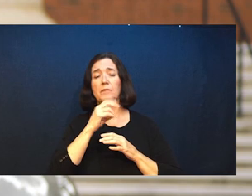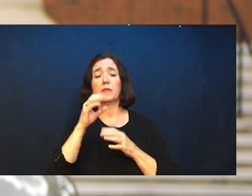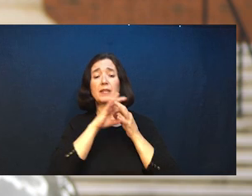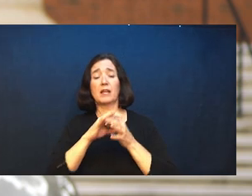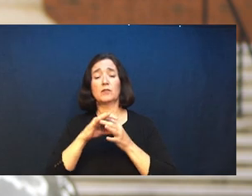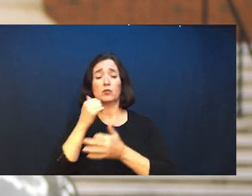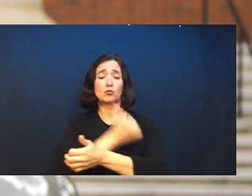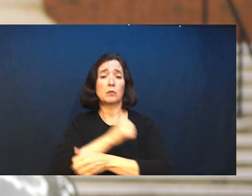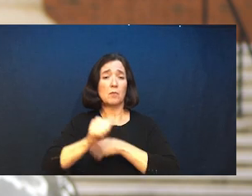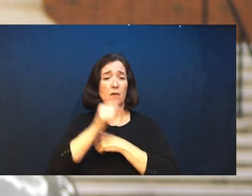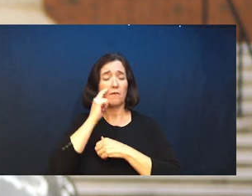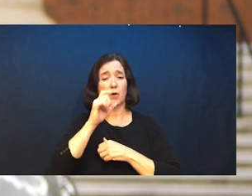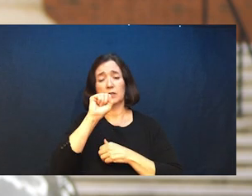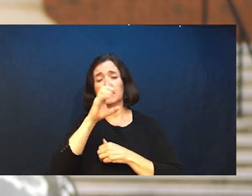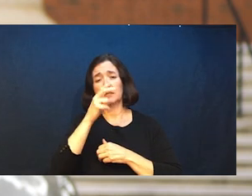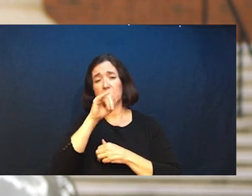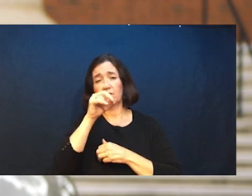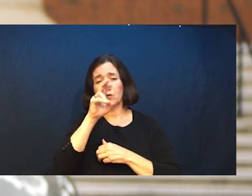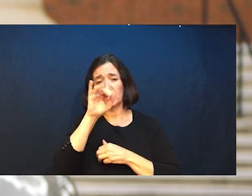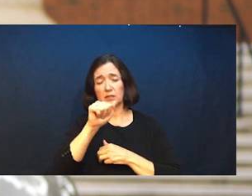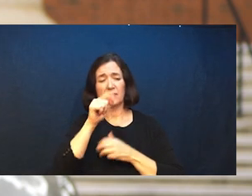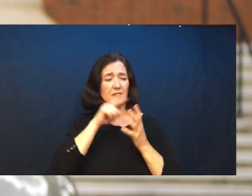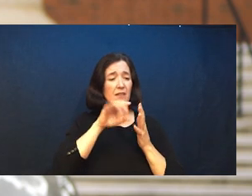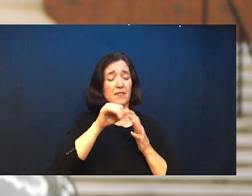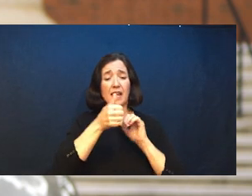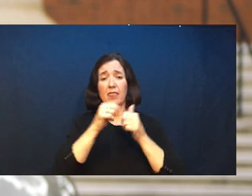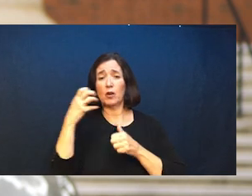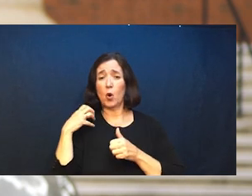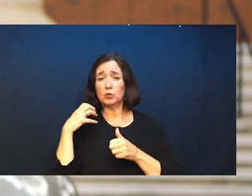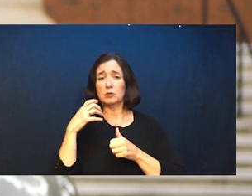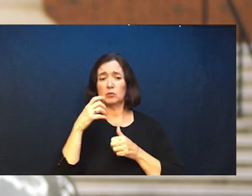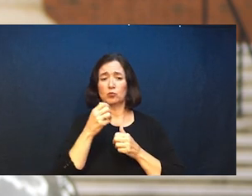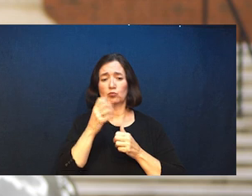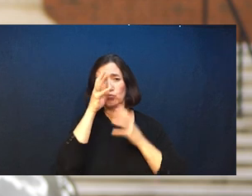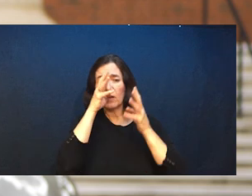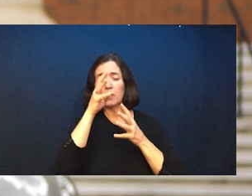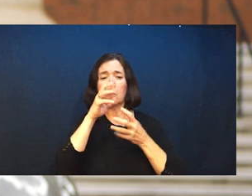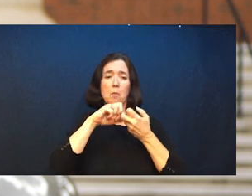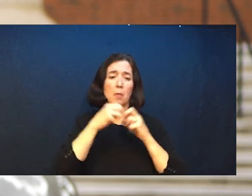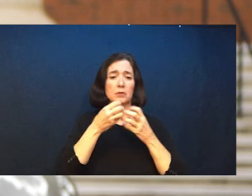an investigation of athletic coaches, creative problem-solving skills to improve team success,